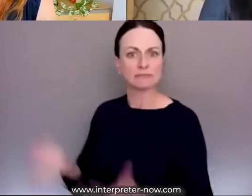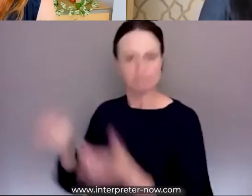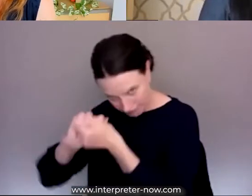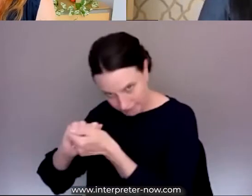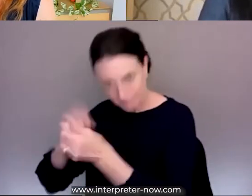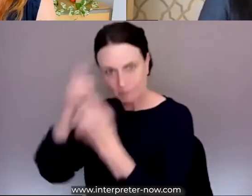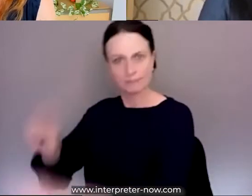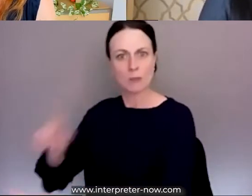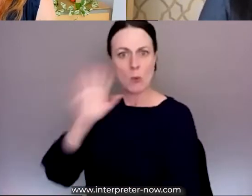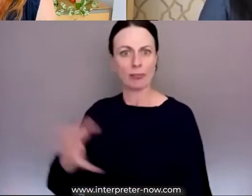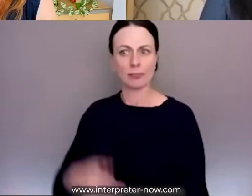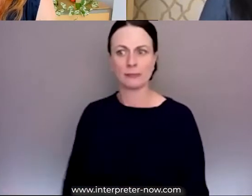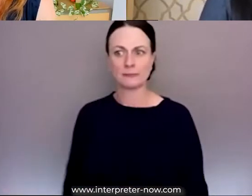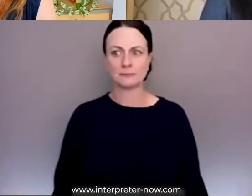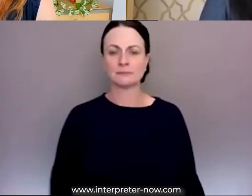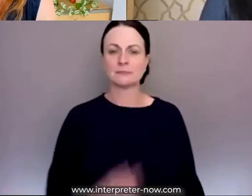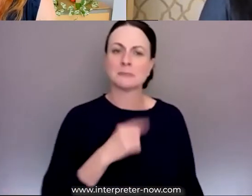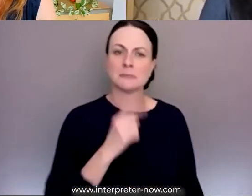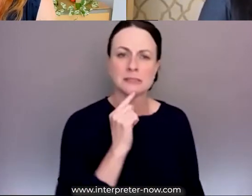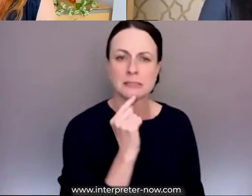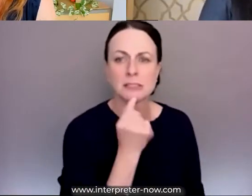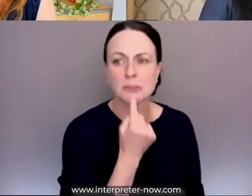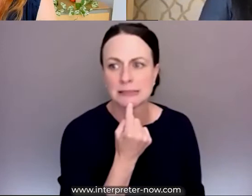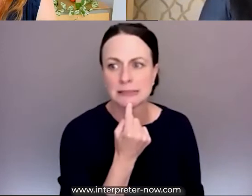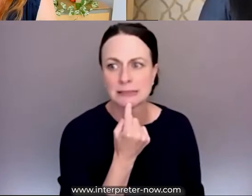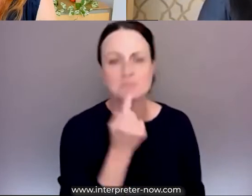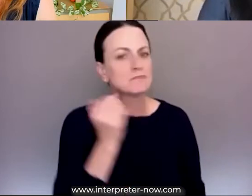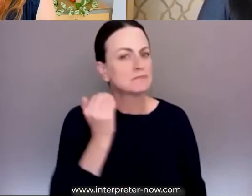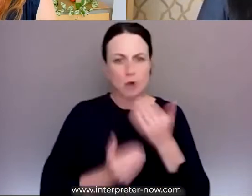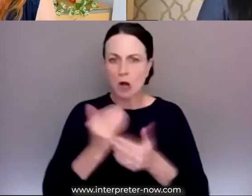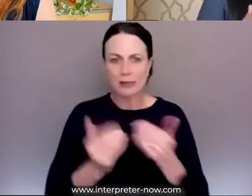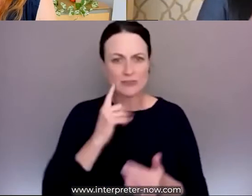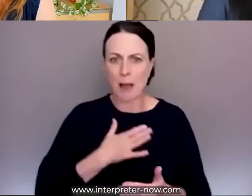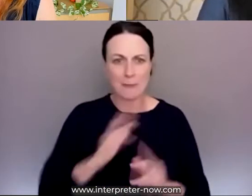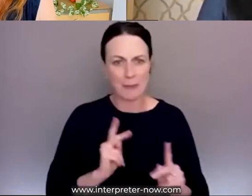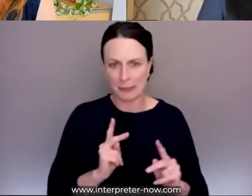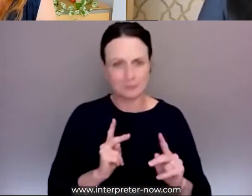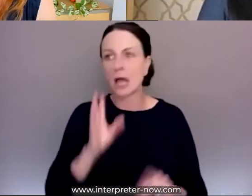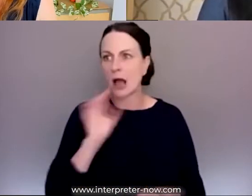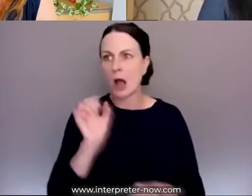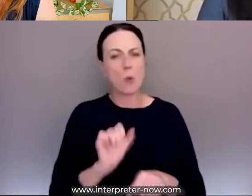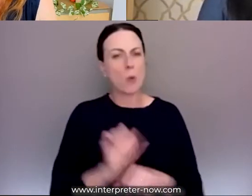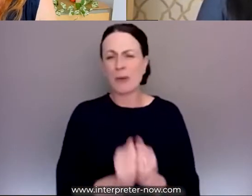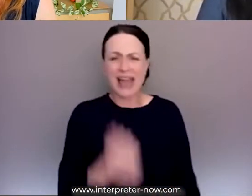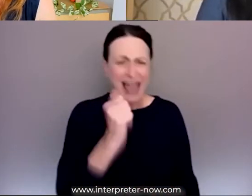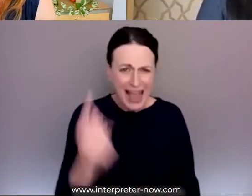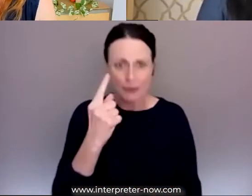I am so serious about progress for my people that I will work with anyone to help get it done.